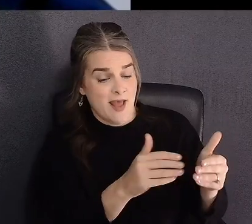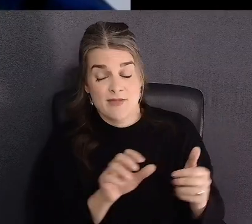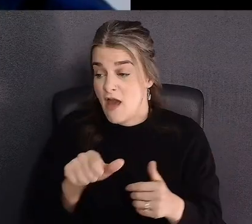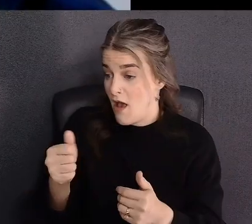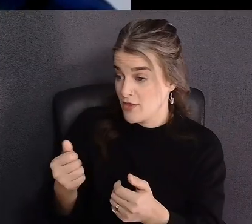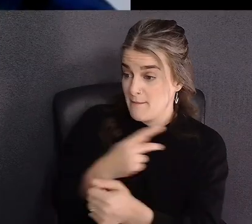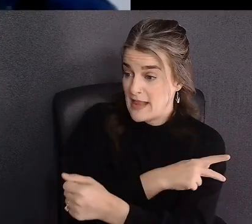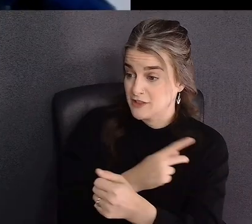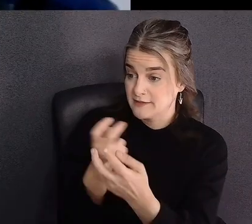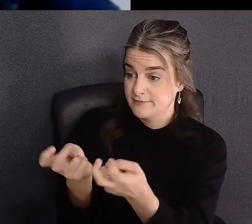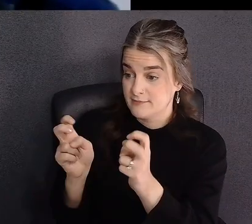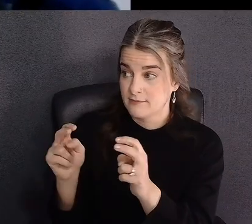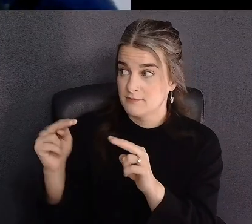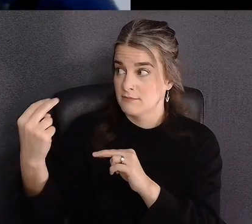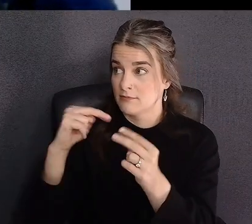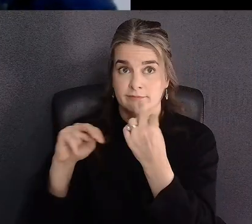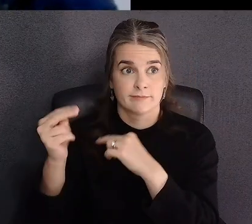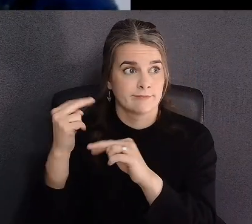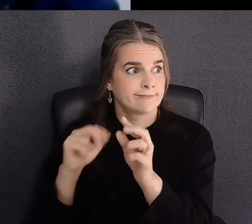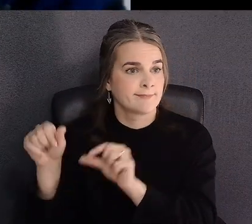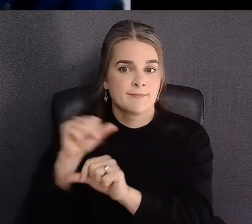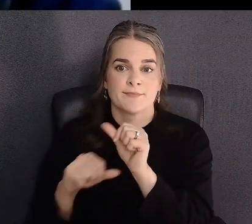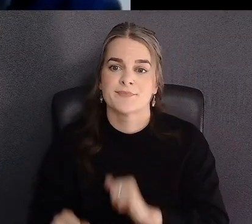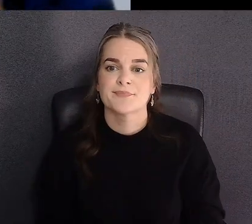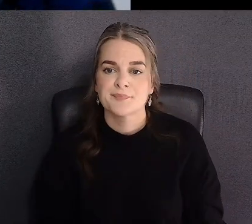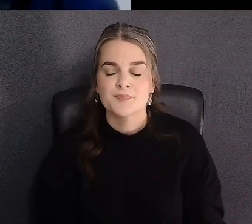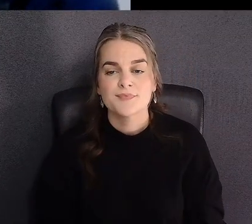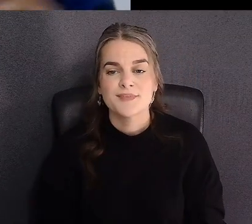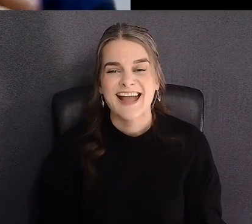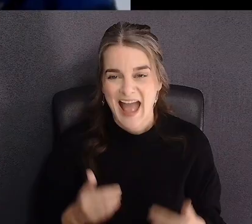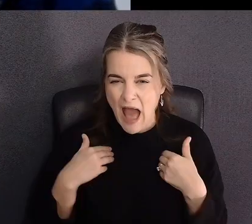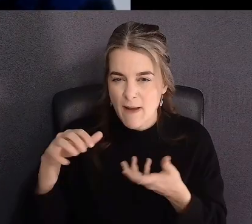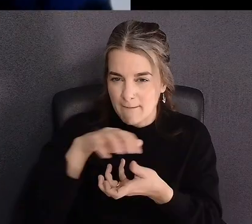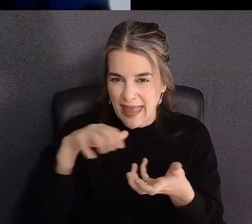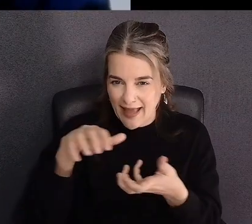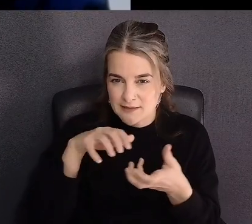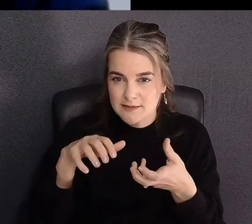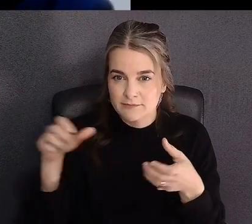staring at each other. So I feel like if you have a mix of them, then you can have one section being very structured.